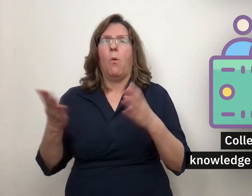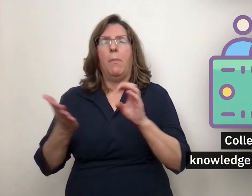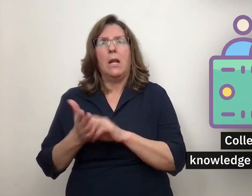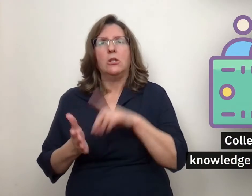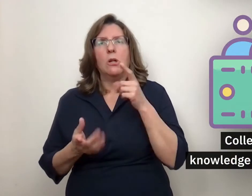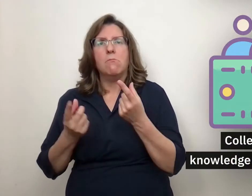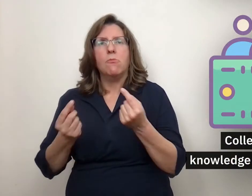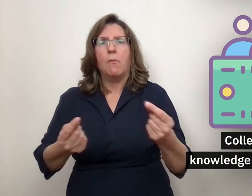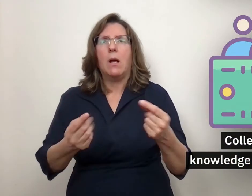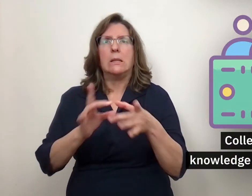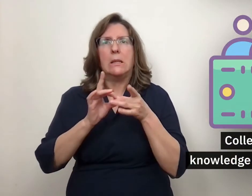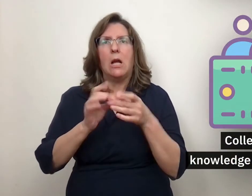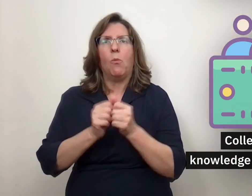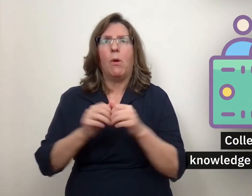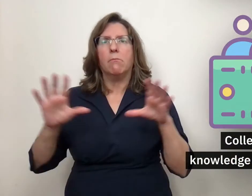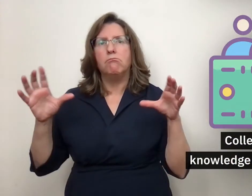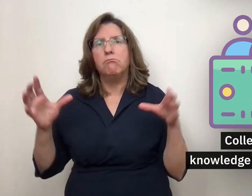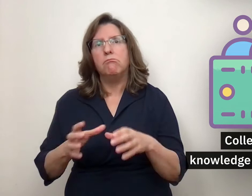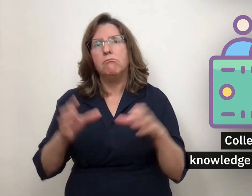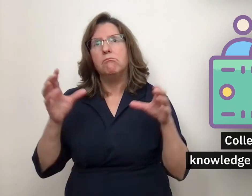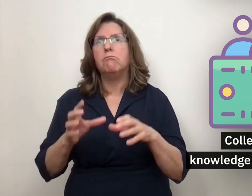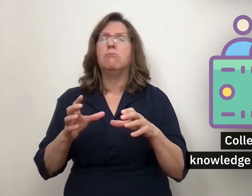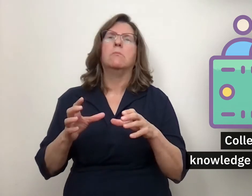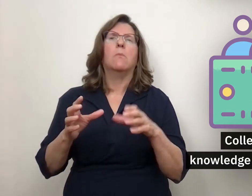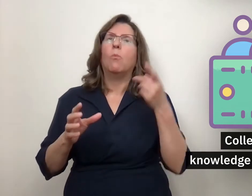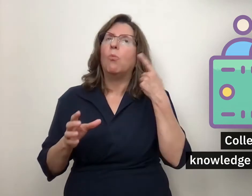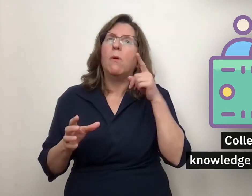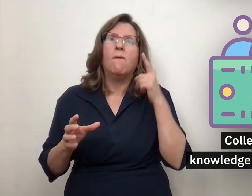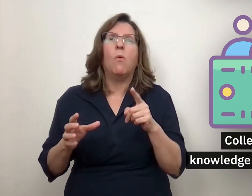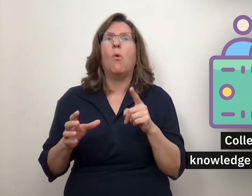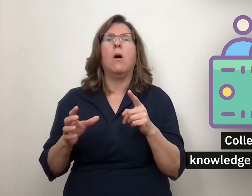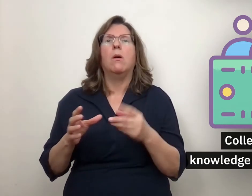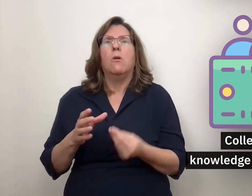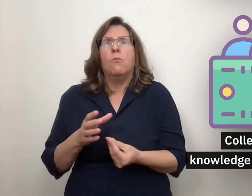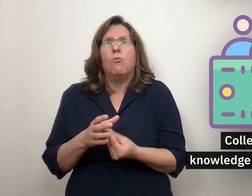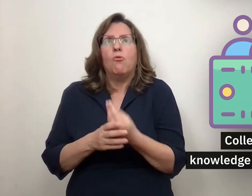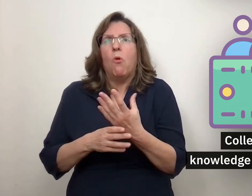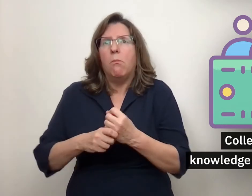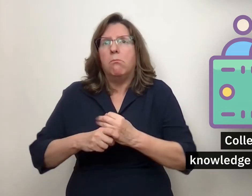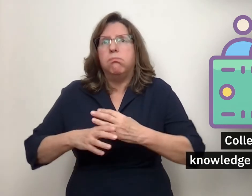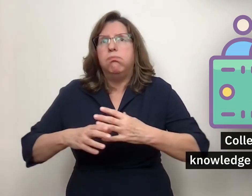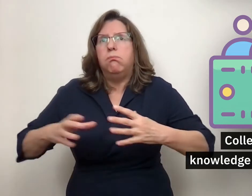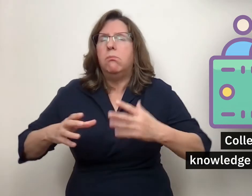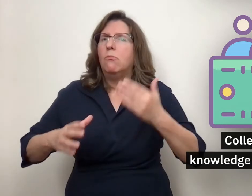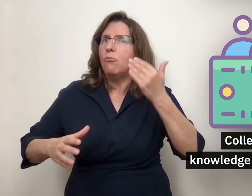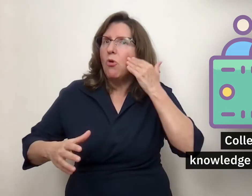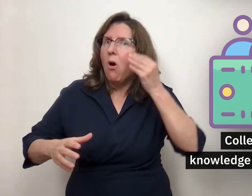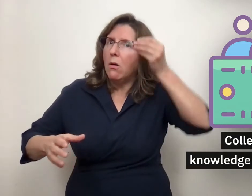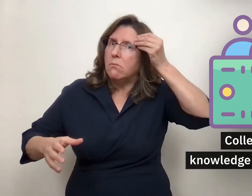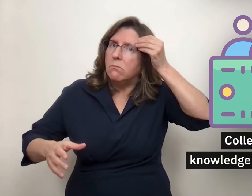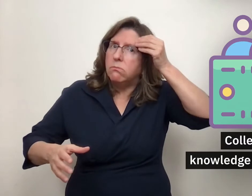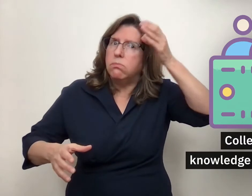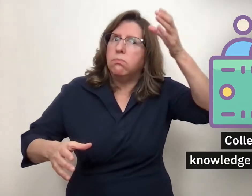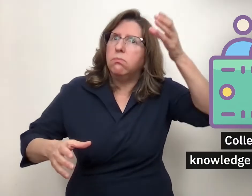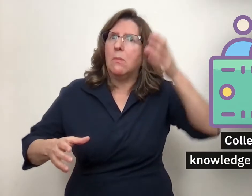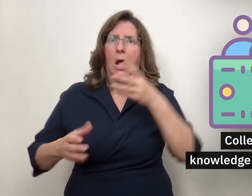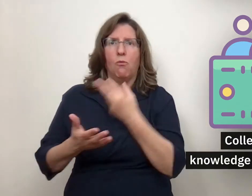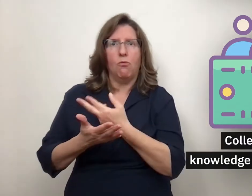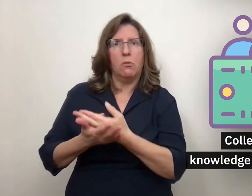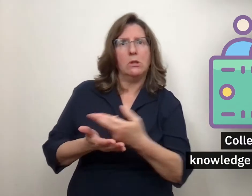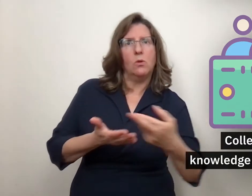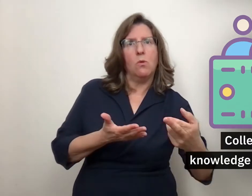The objective of open education practices is to grow our collective knowledge and resources.